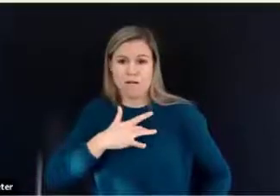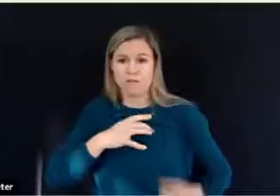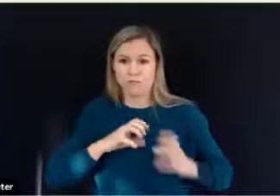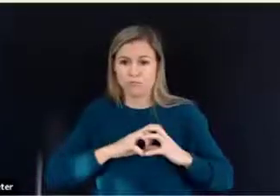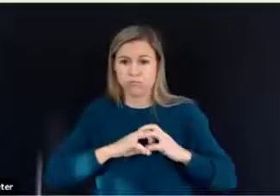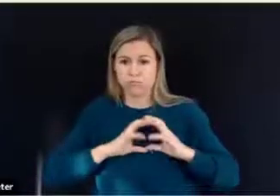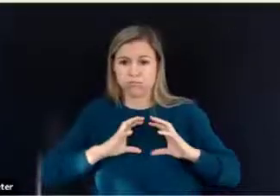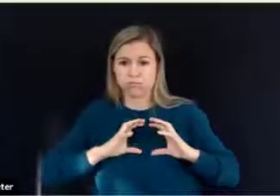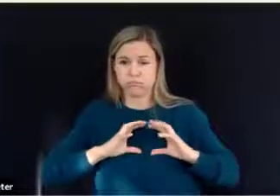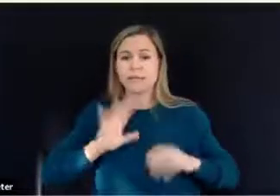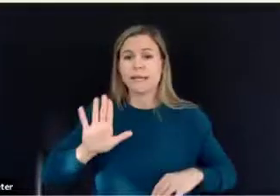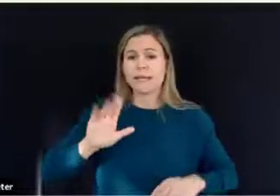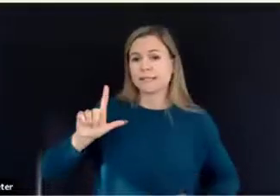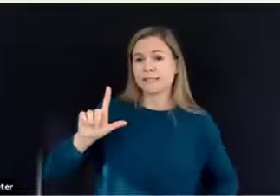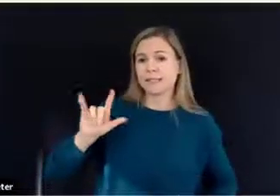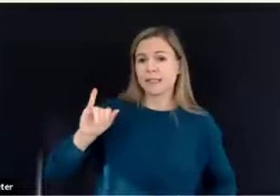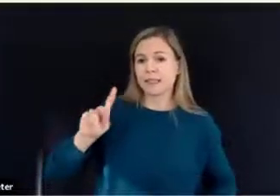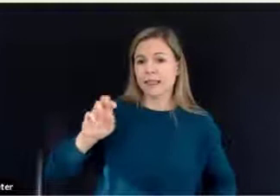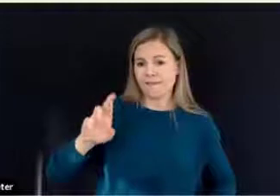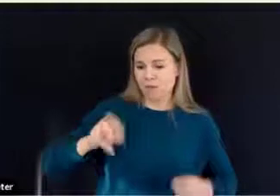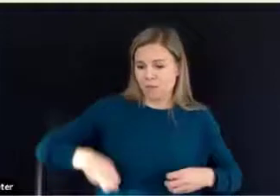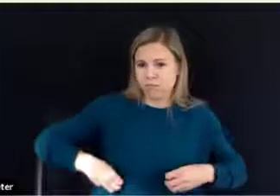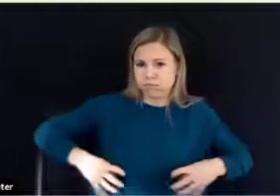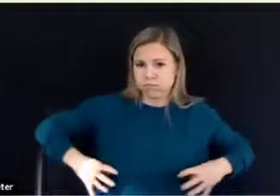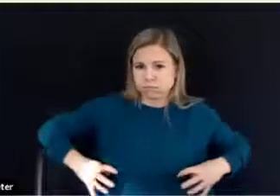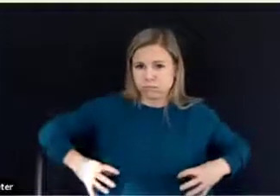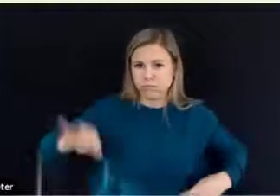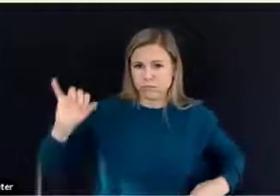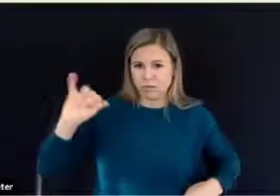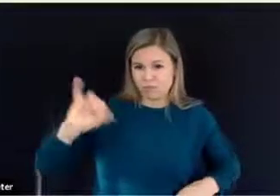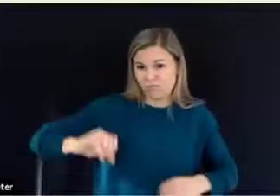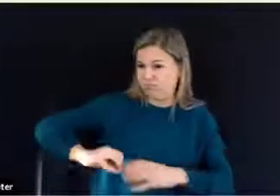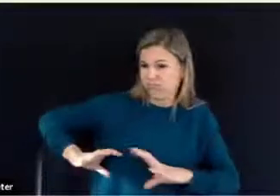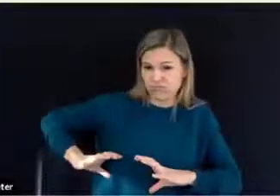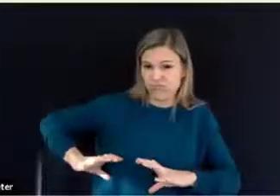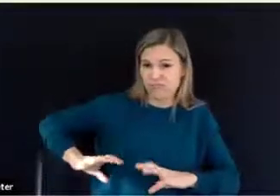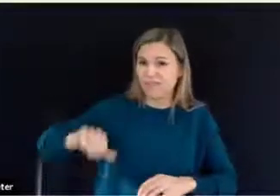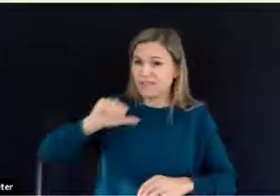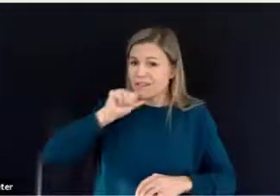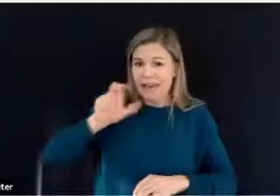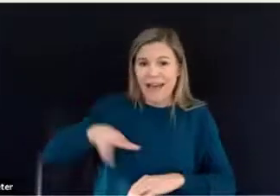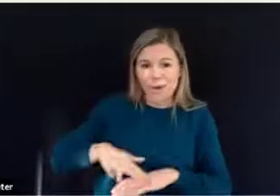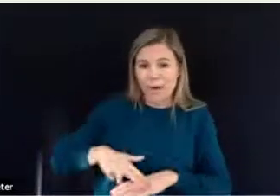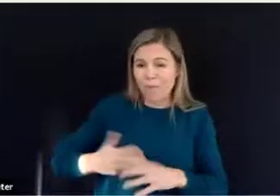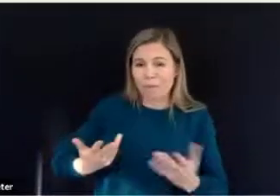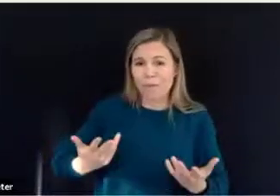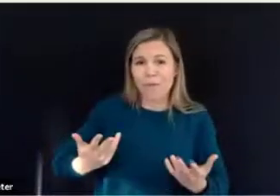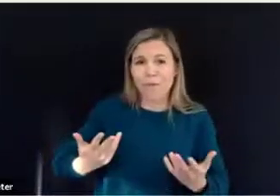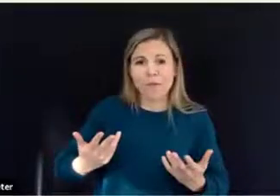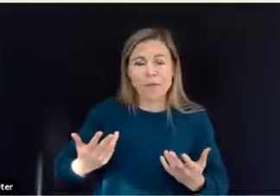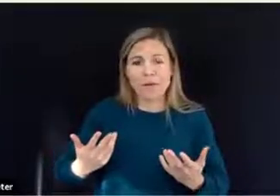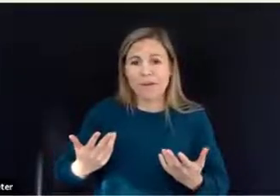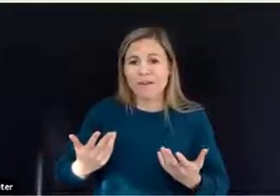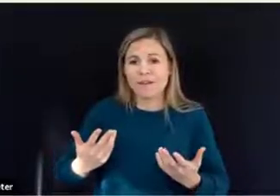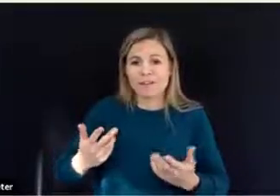his liver was extremely enlarged, and very abnormal levels